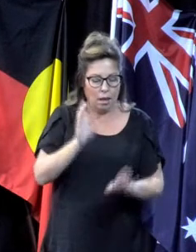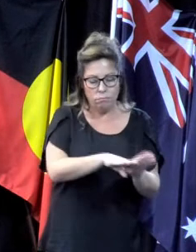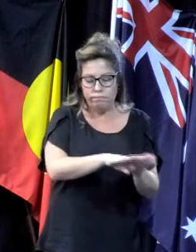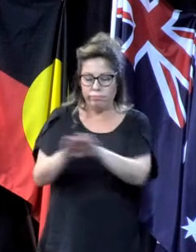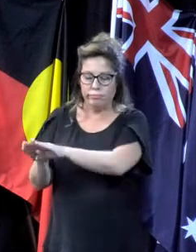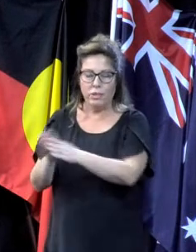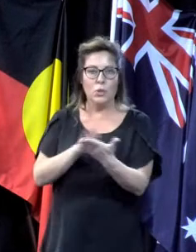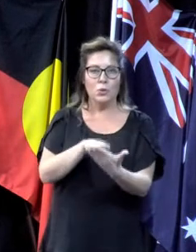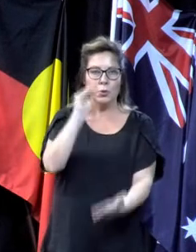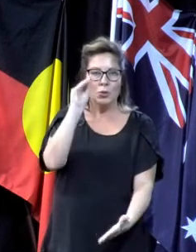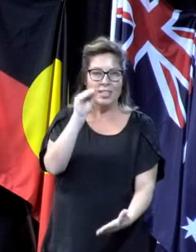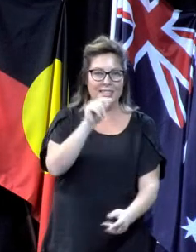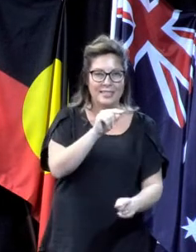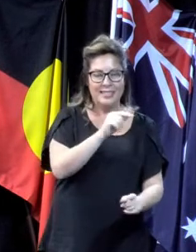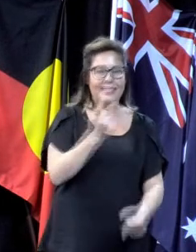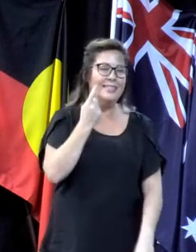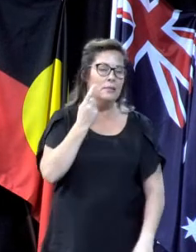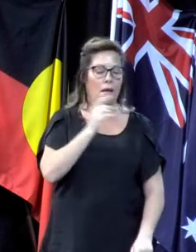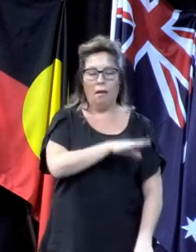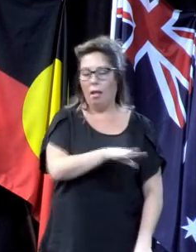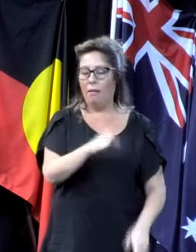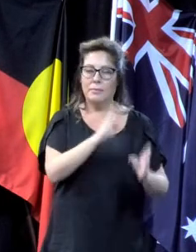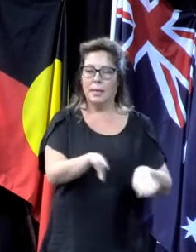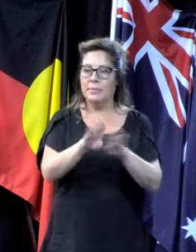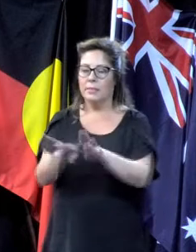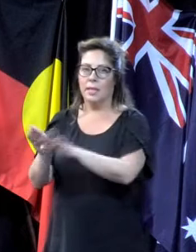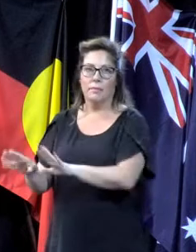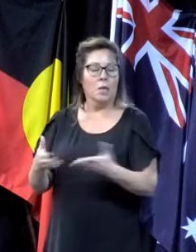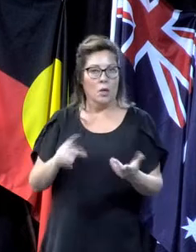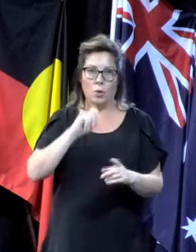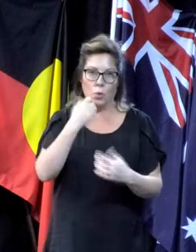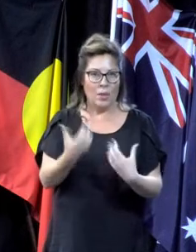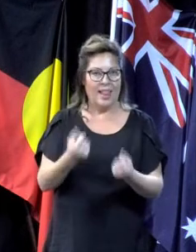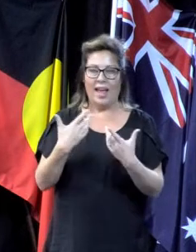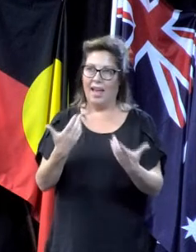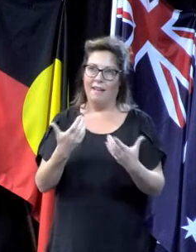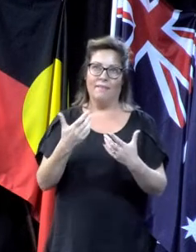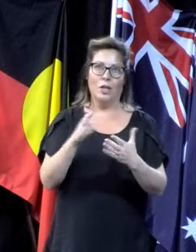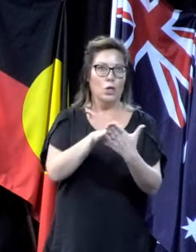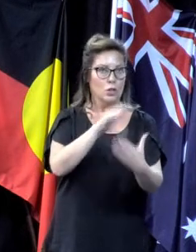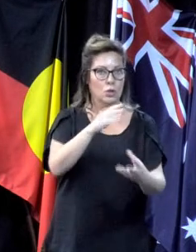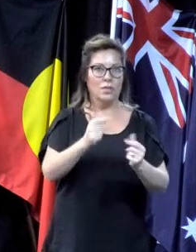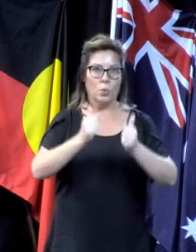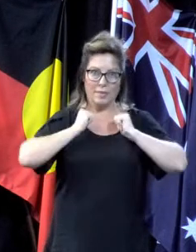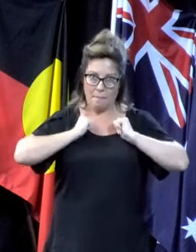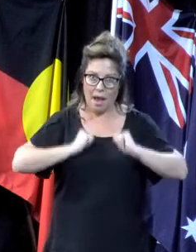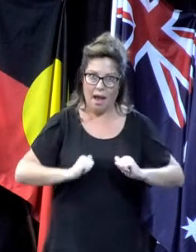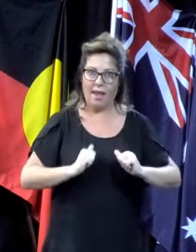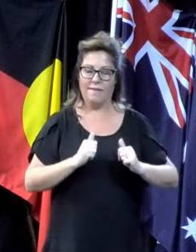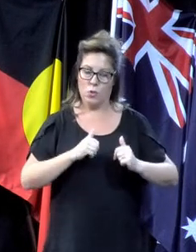There'll be a number of students in your schools with behavioral difficulties and some severe behavioral difficulties,